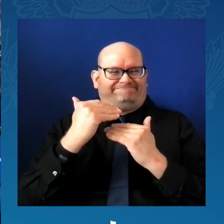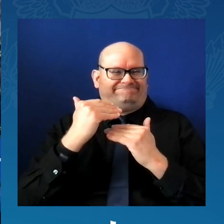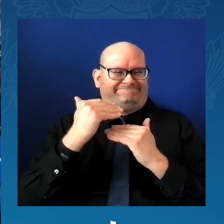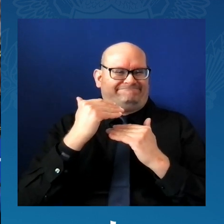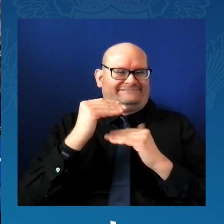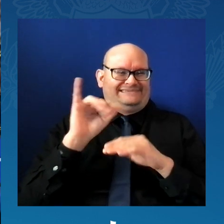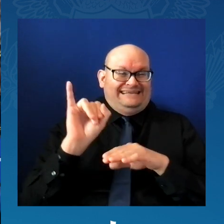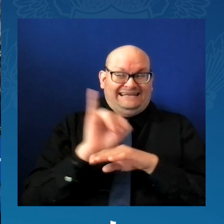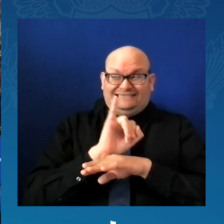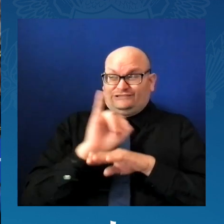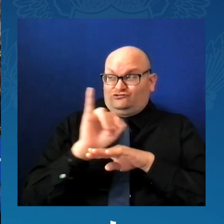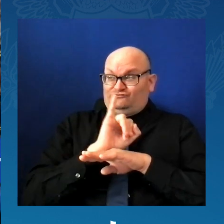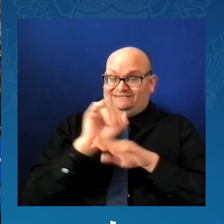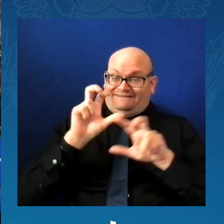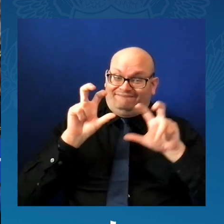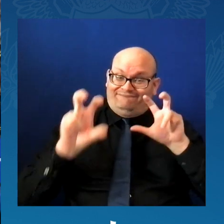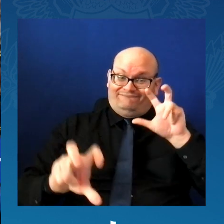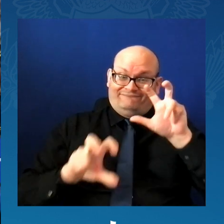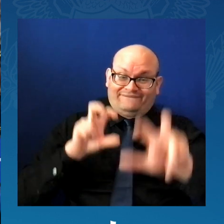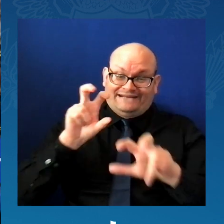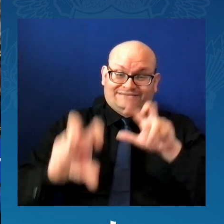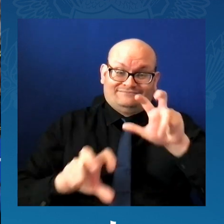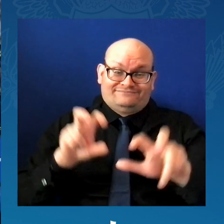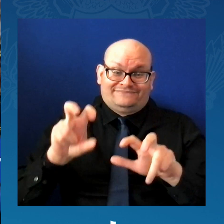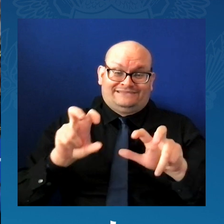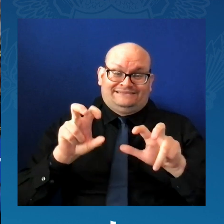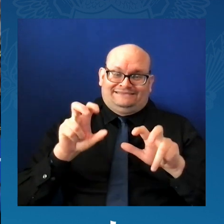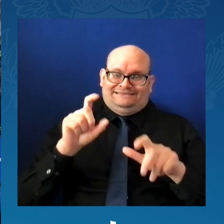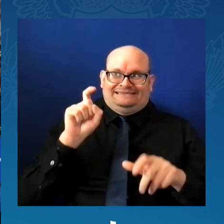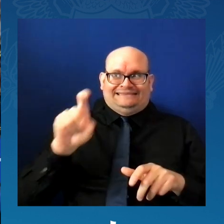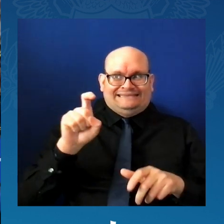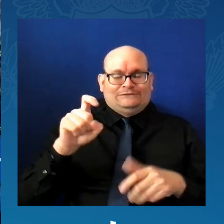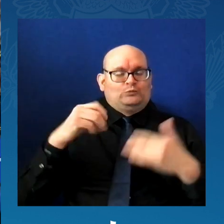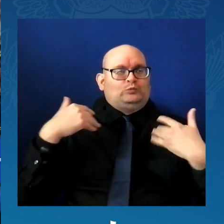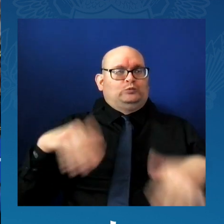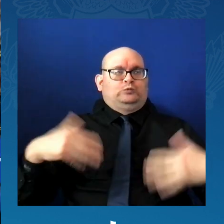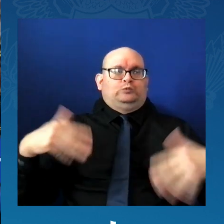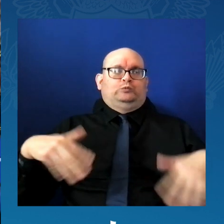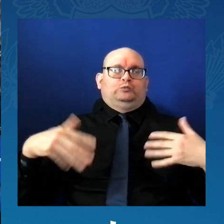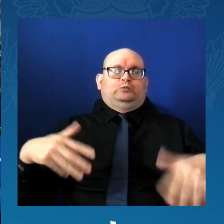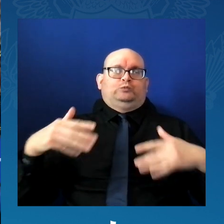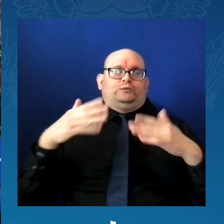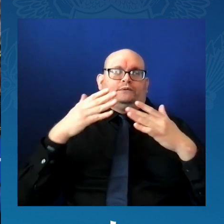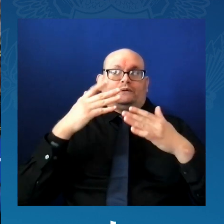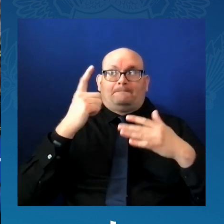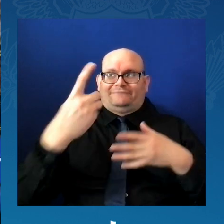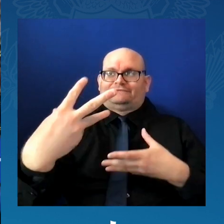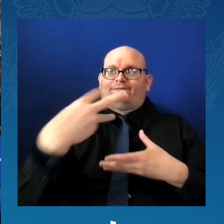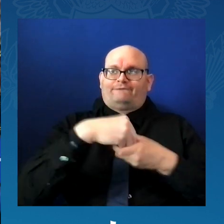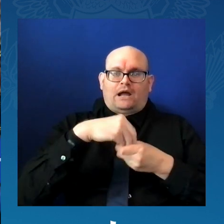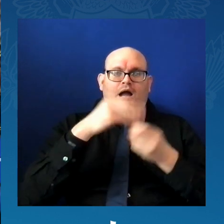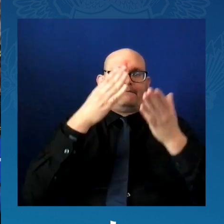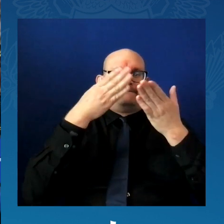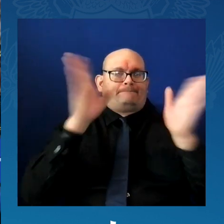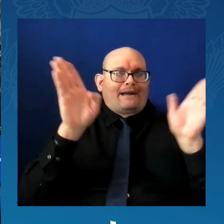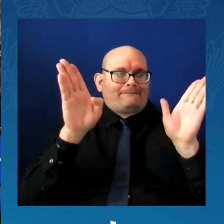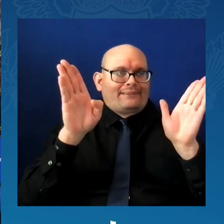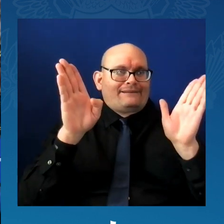minded investors like public sector pension plans and sovereign wealth funds, offer the promise of larger check sizes